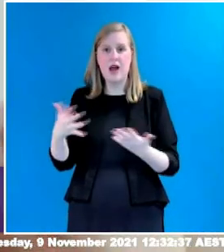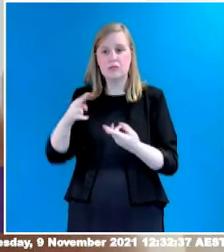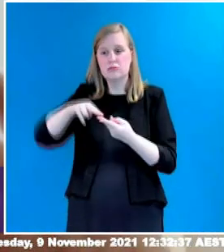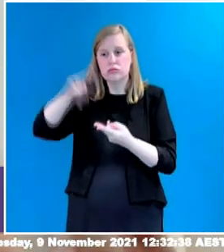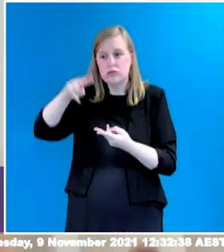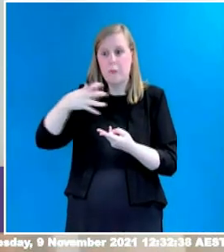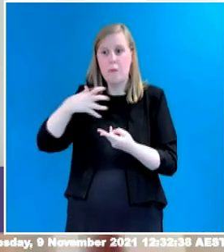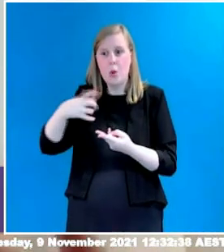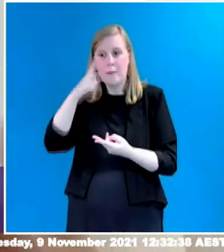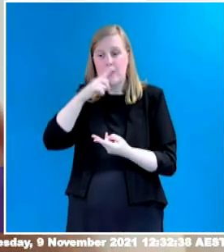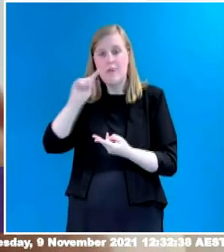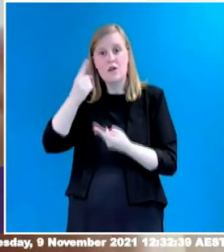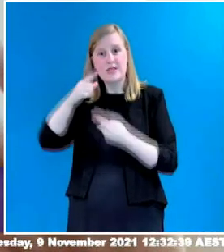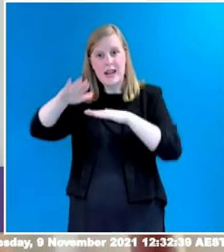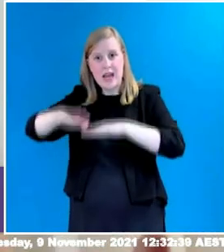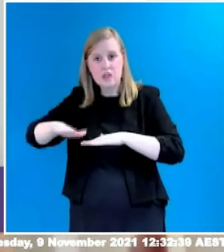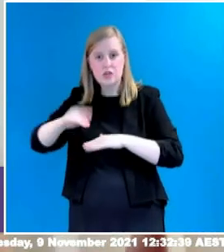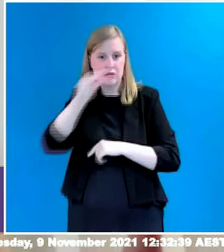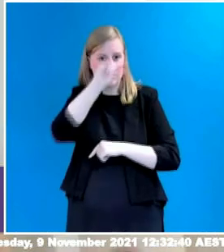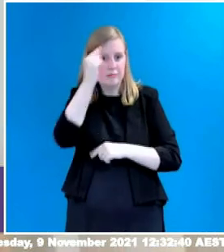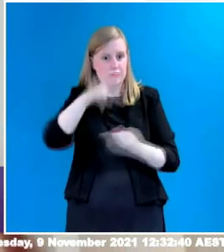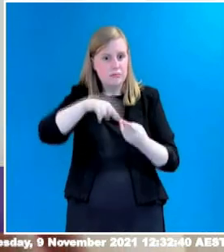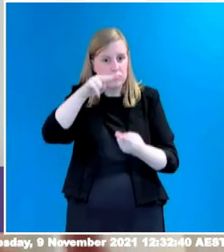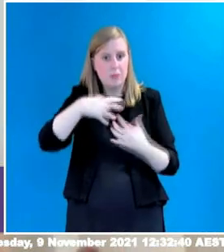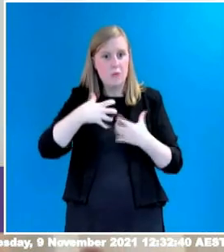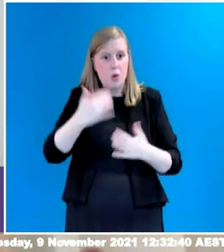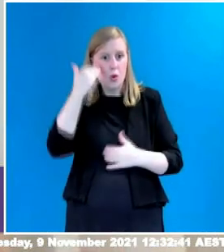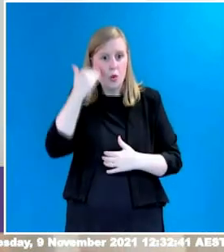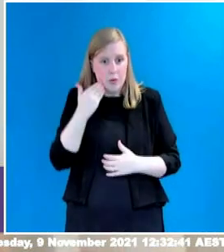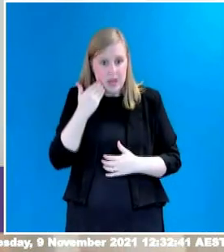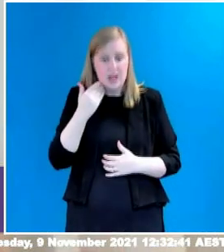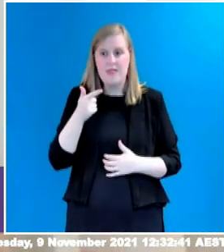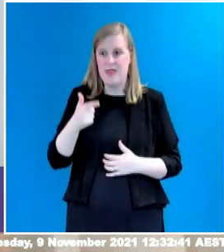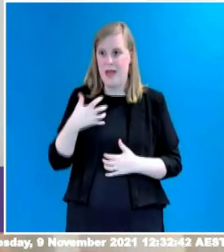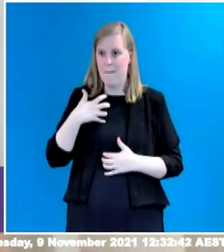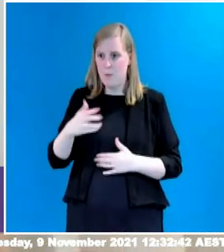consistent longitudinal attention being paid to the area.